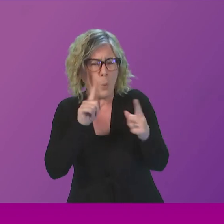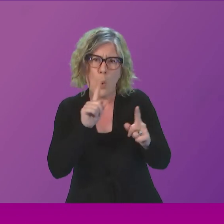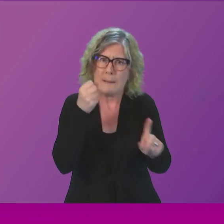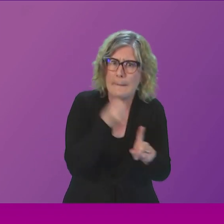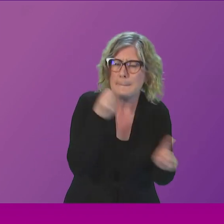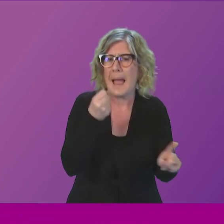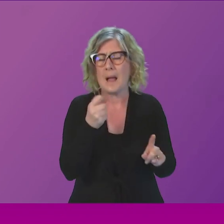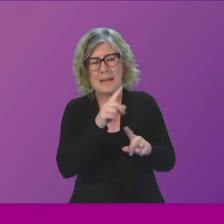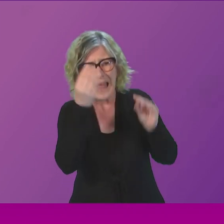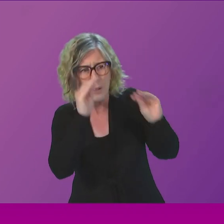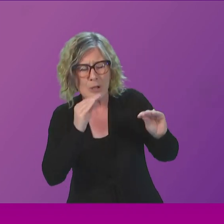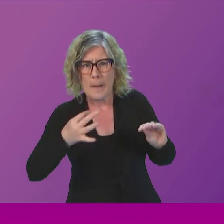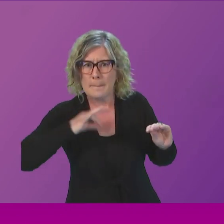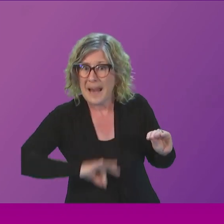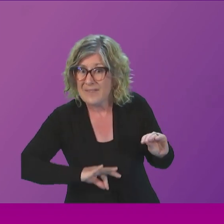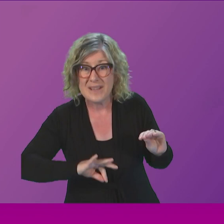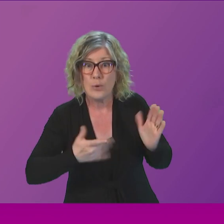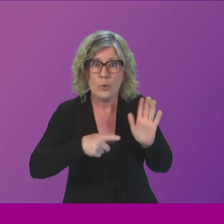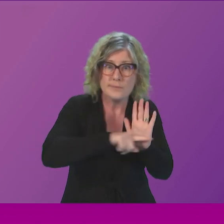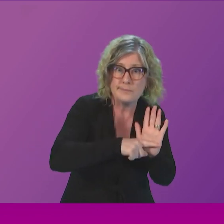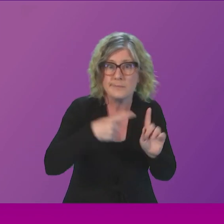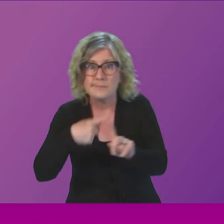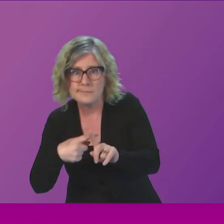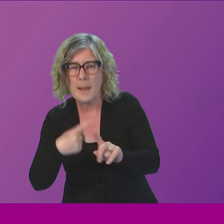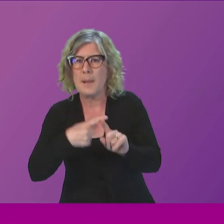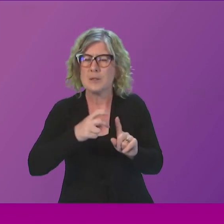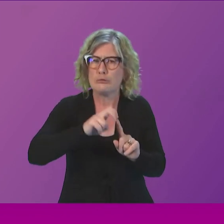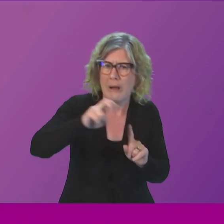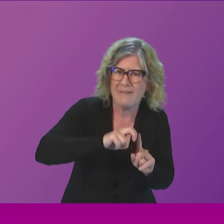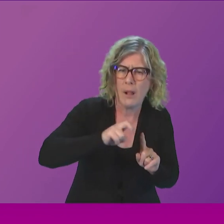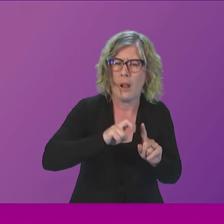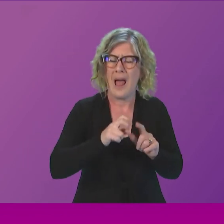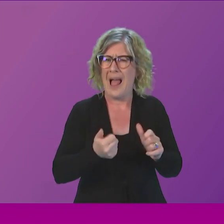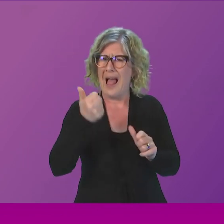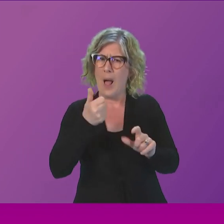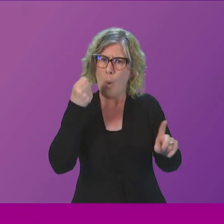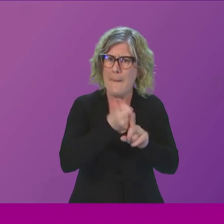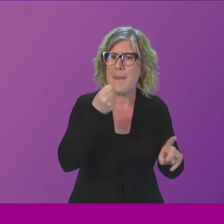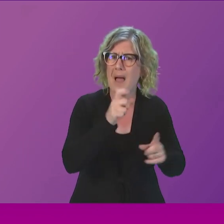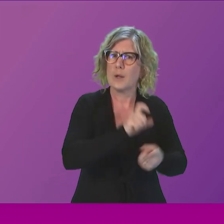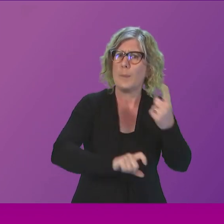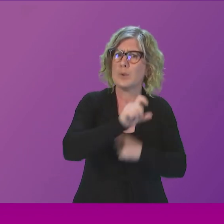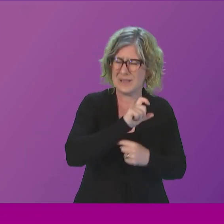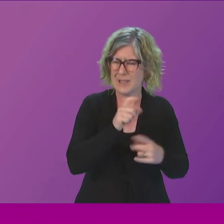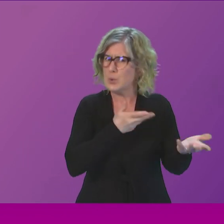of a closure on the local community and school travel arrangements and consulting the community on alternatives to closure.